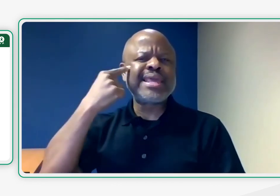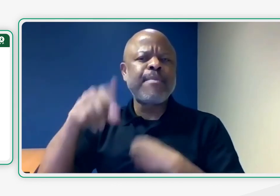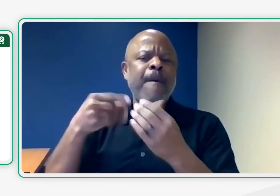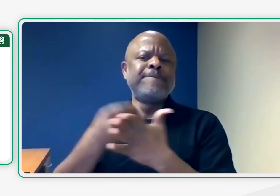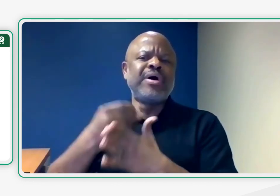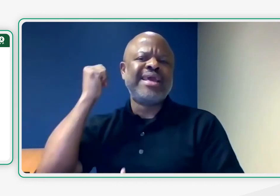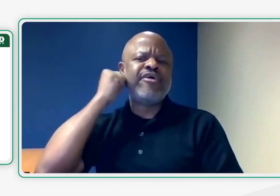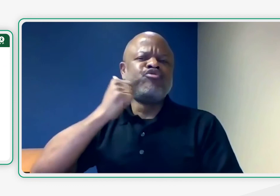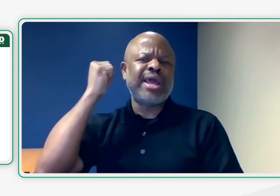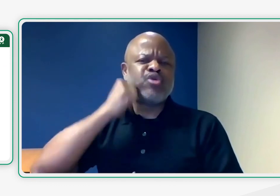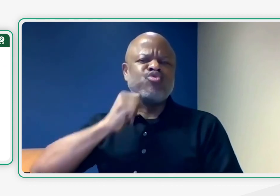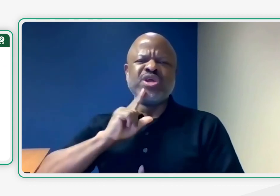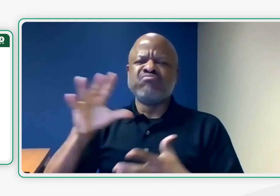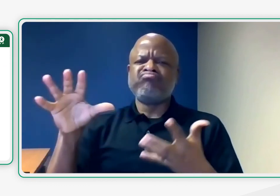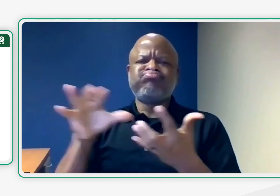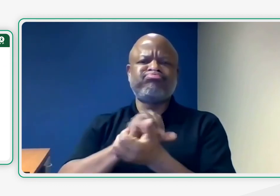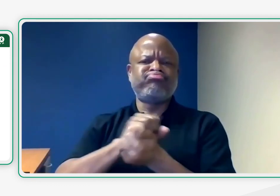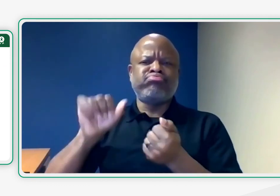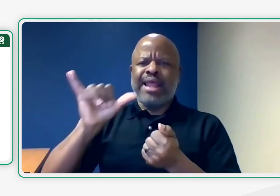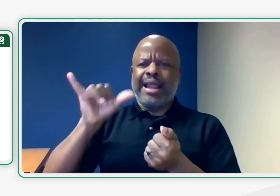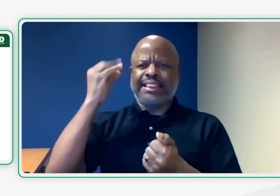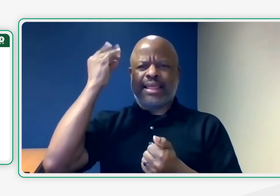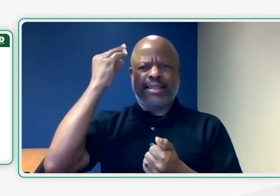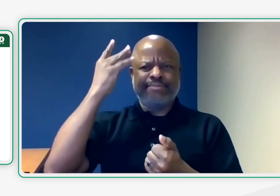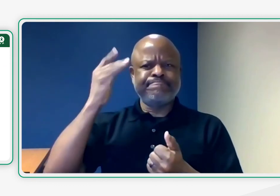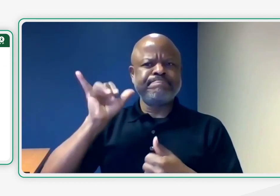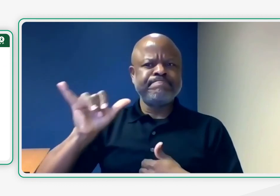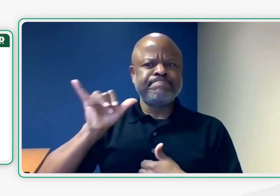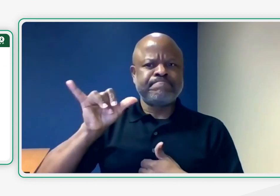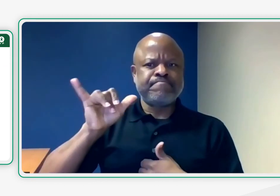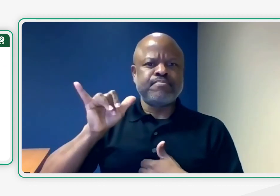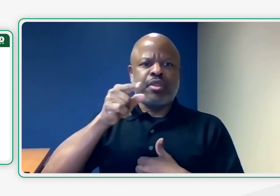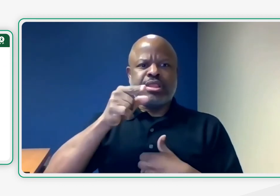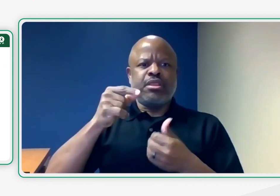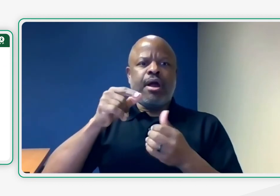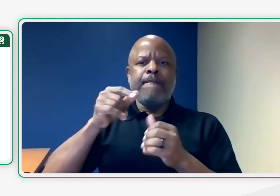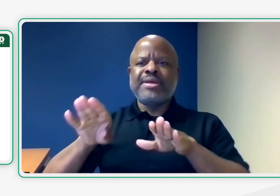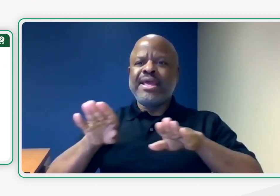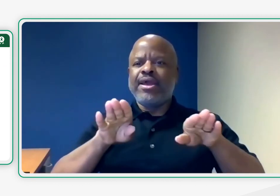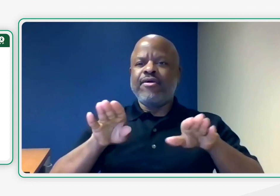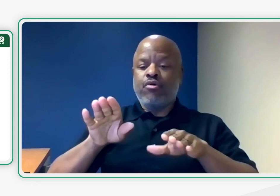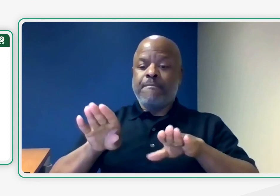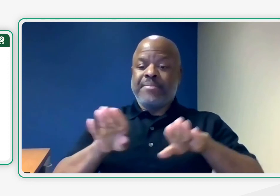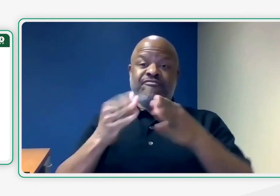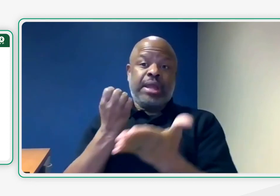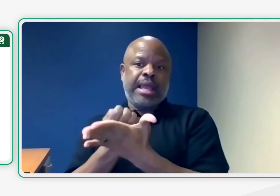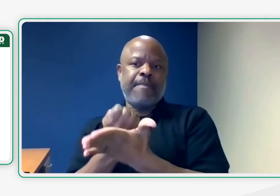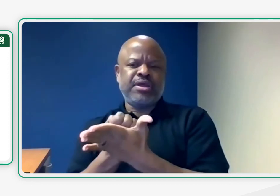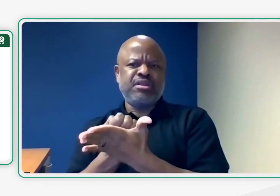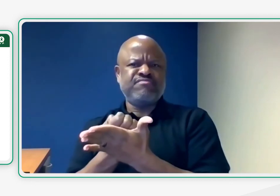And, really, one thing that the pandemic really destroyed is our perspective of every day money. And it’s really impacted our thinking.